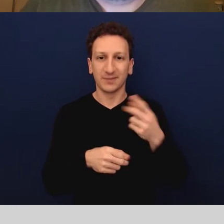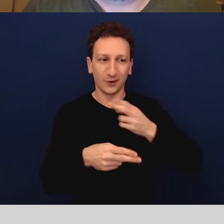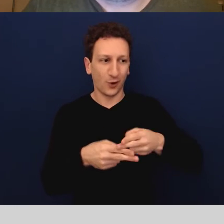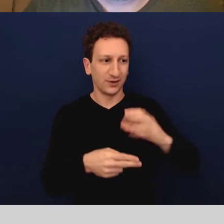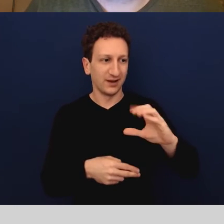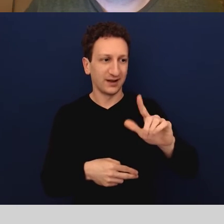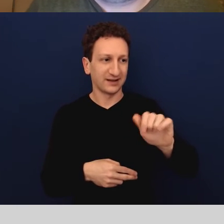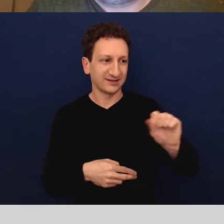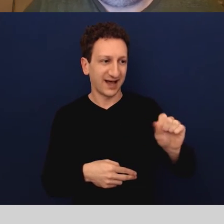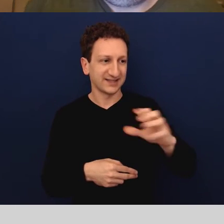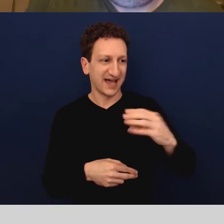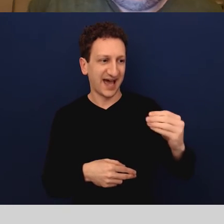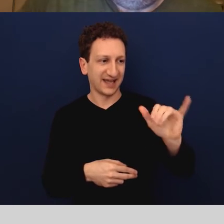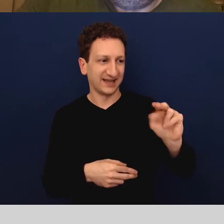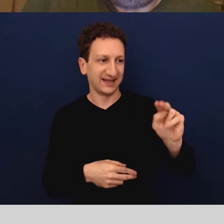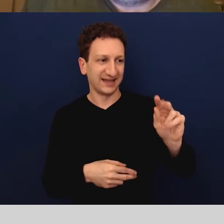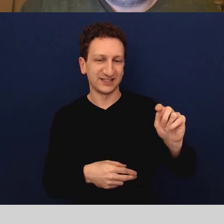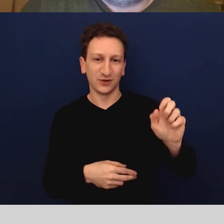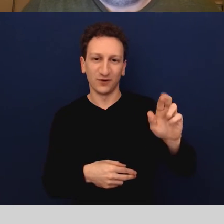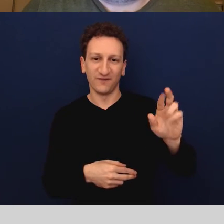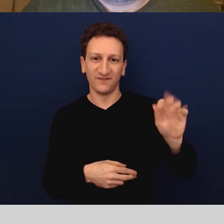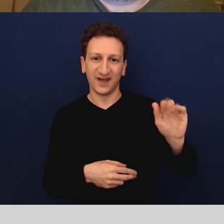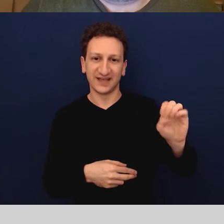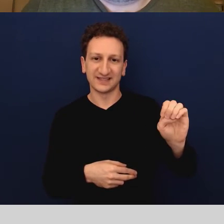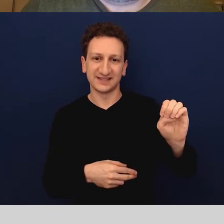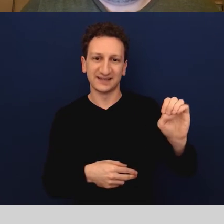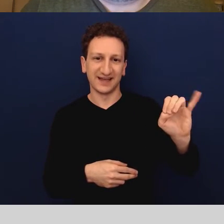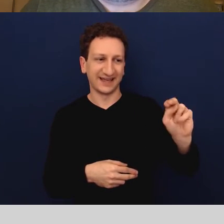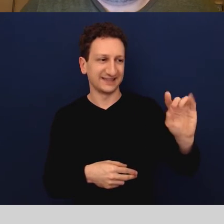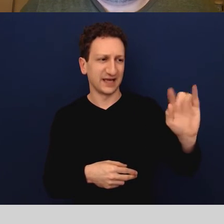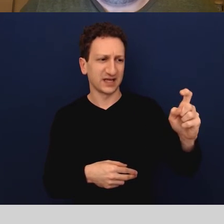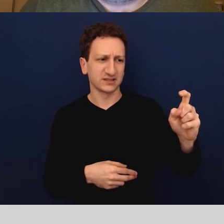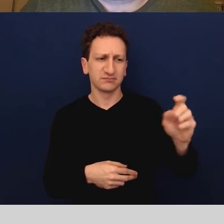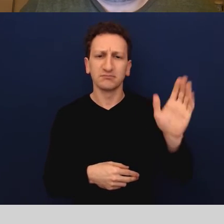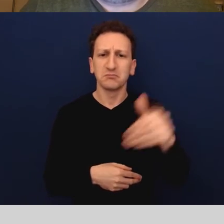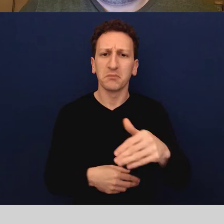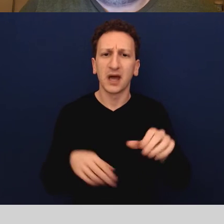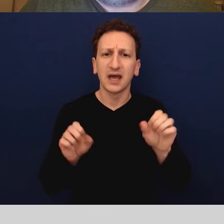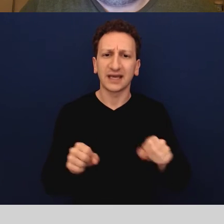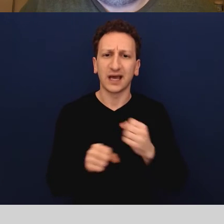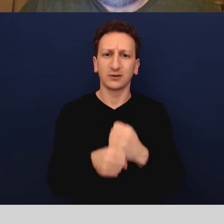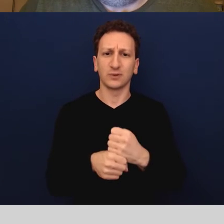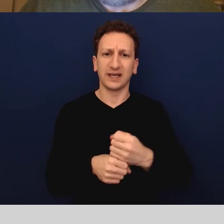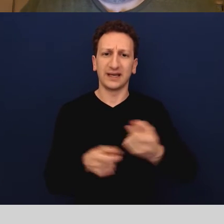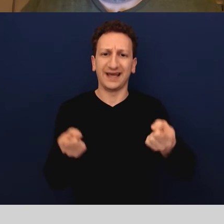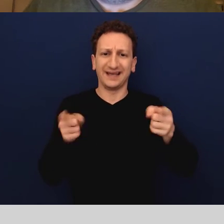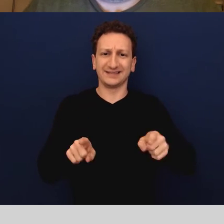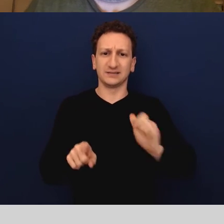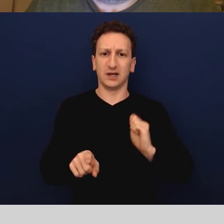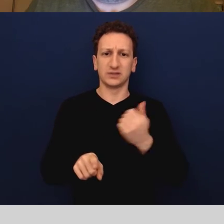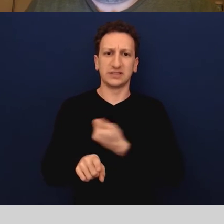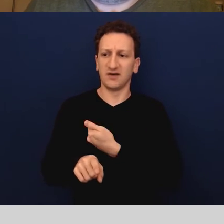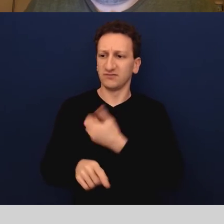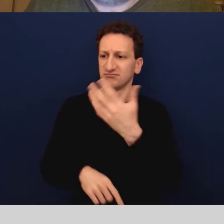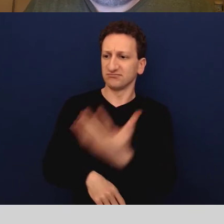Not to worry, we define our own match in instance that gets a predicate for match instance